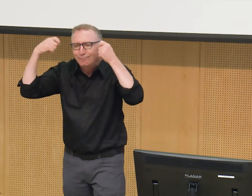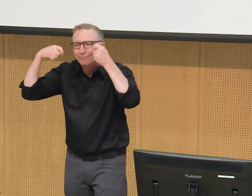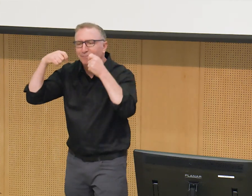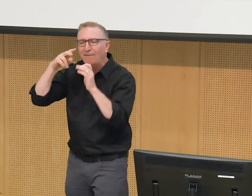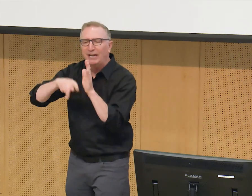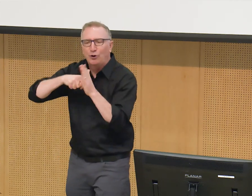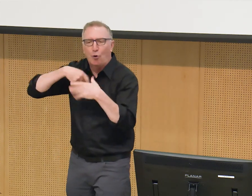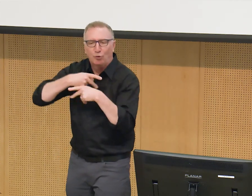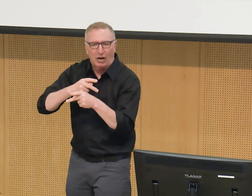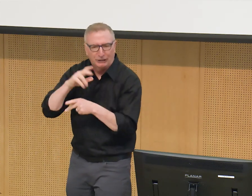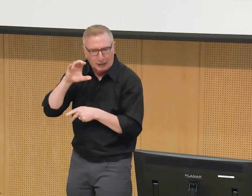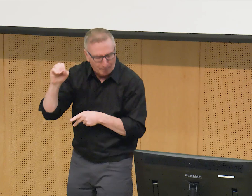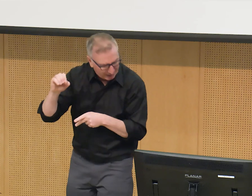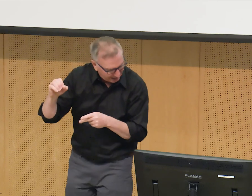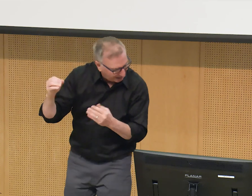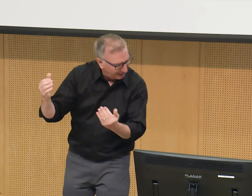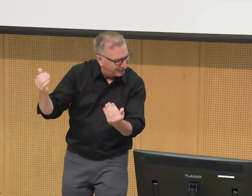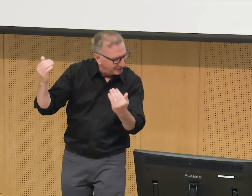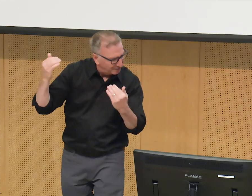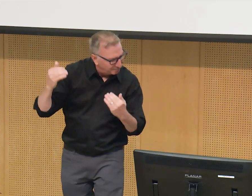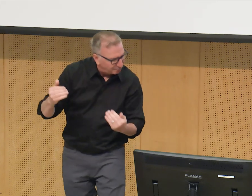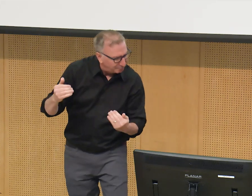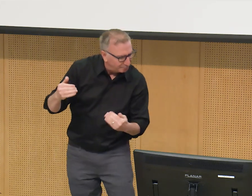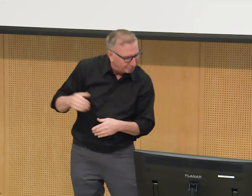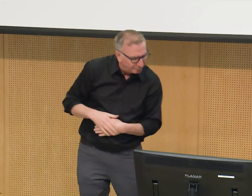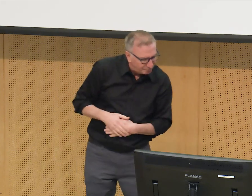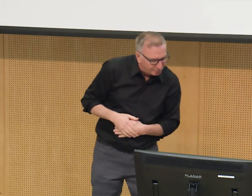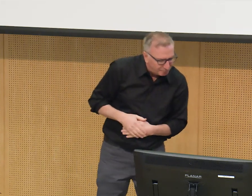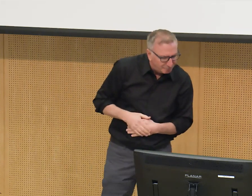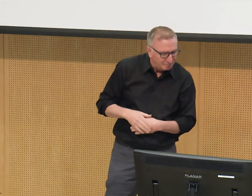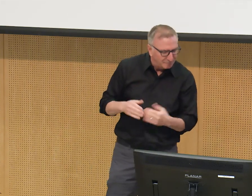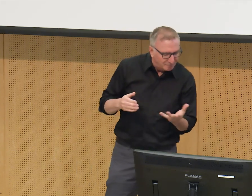And discovering video production and founding of my company.